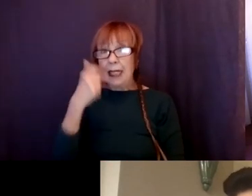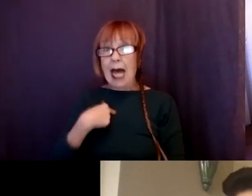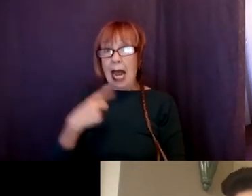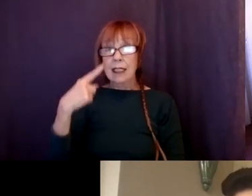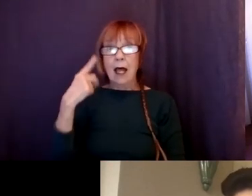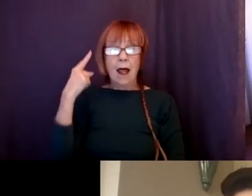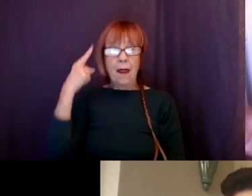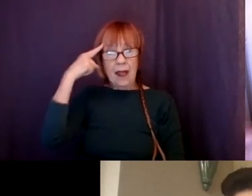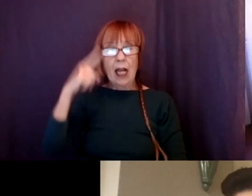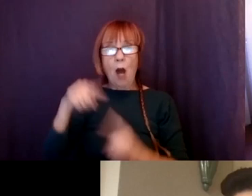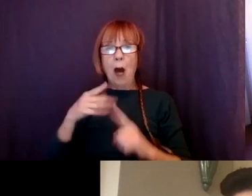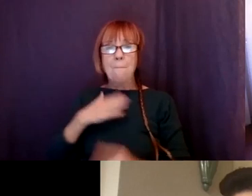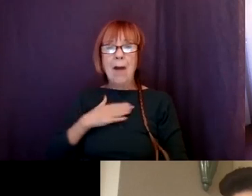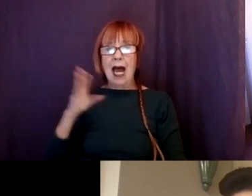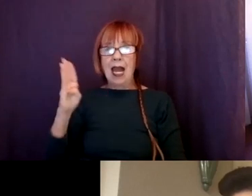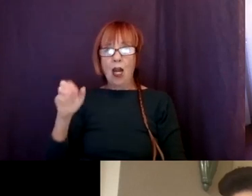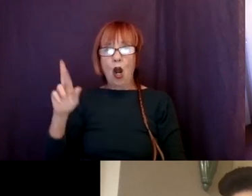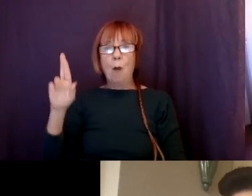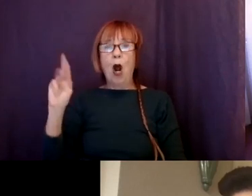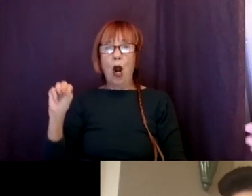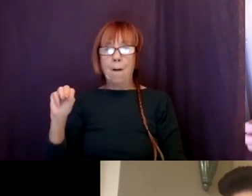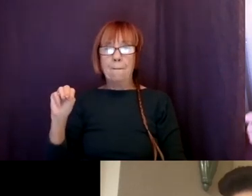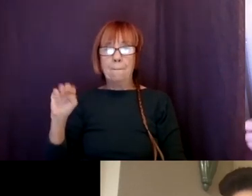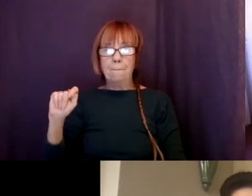I'd just put up, I was looking through all my old boxes and I found my old bar